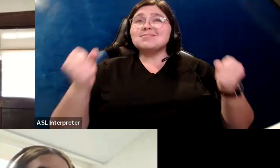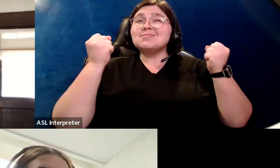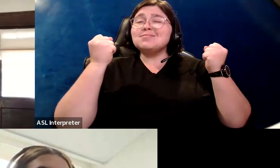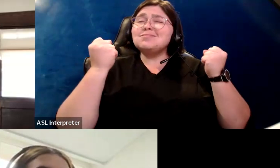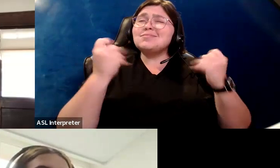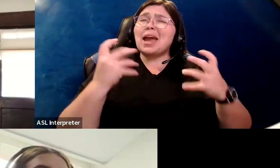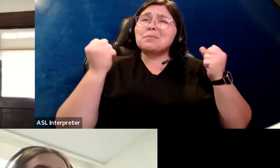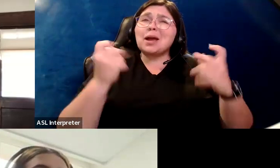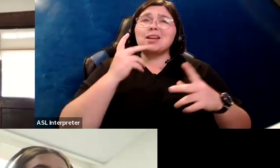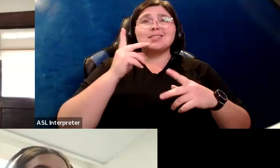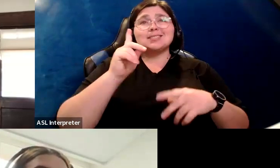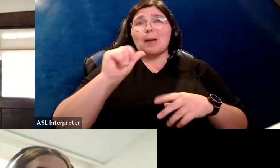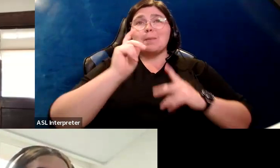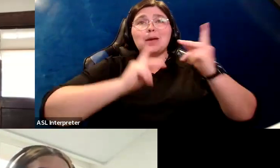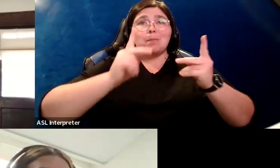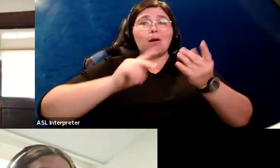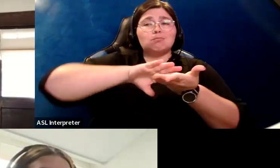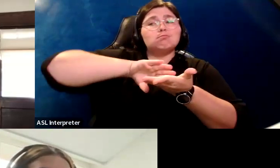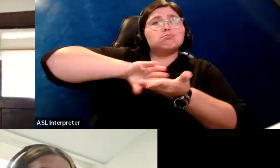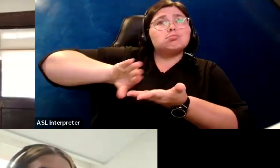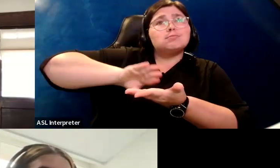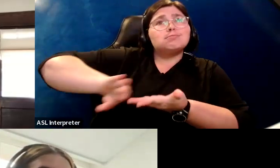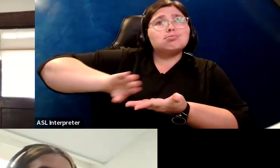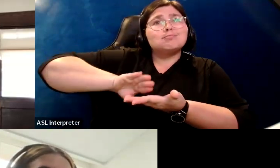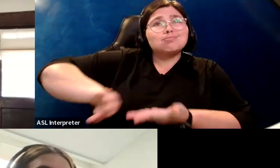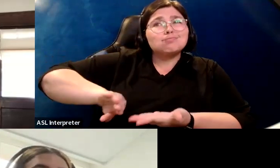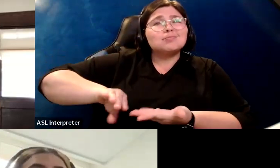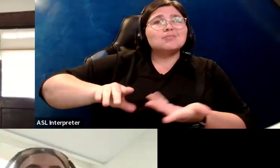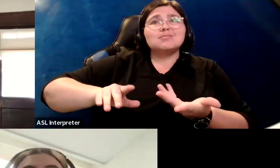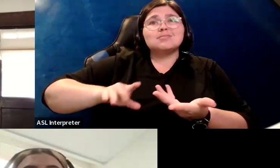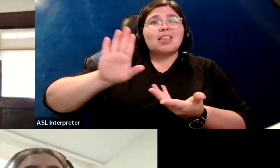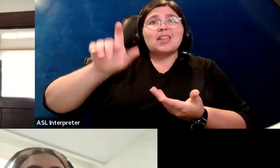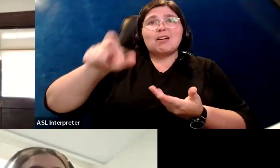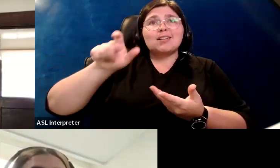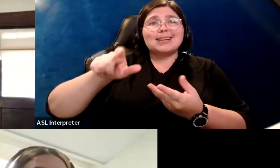Their needs were overlooked. But this is changing with AI.